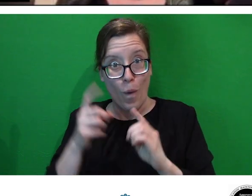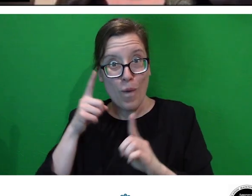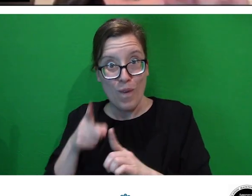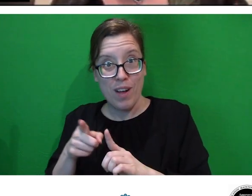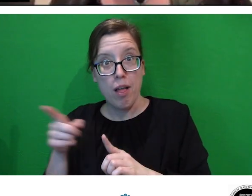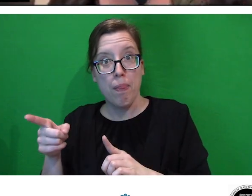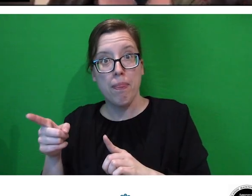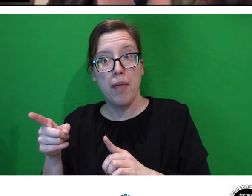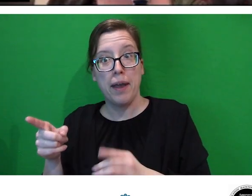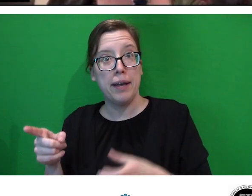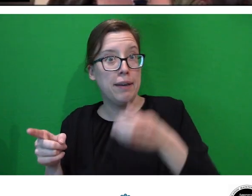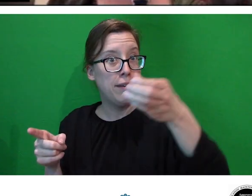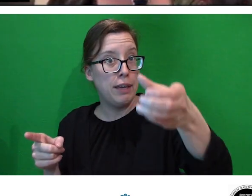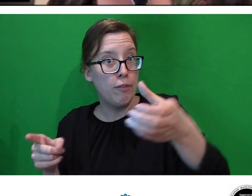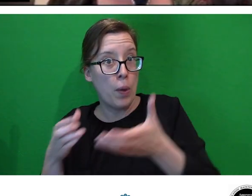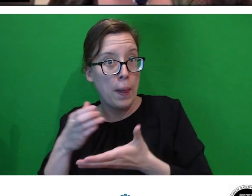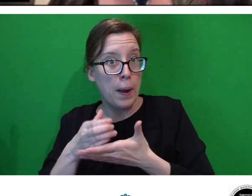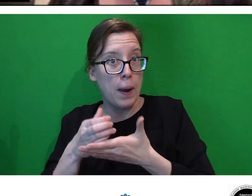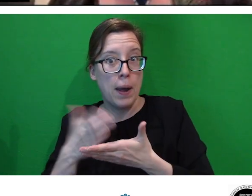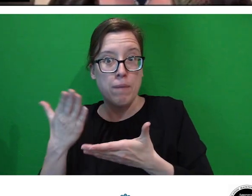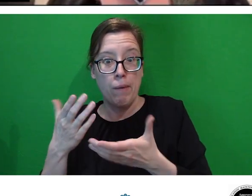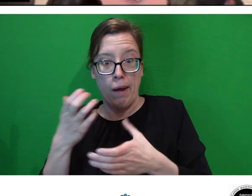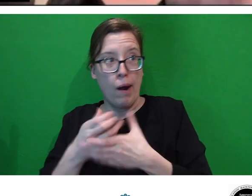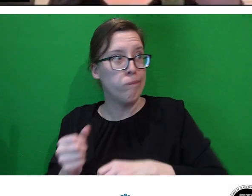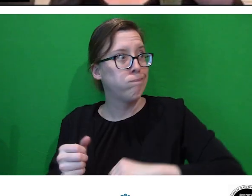And two crackers. Oh, so if they